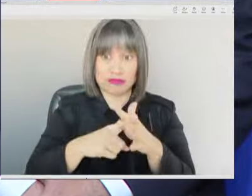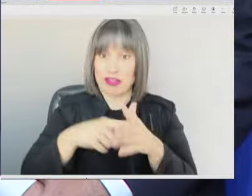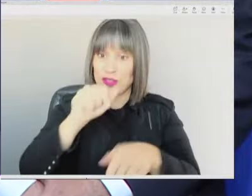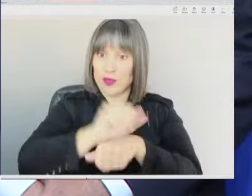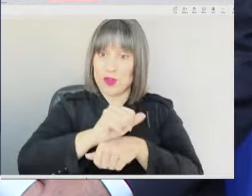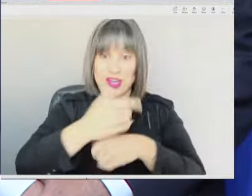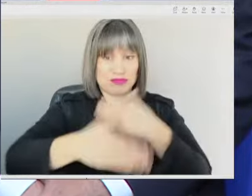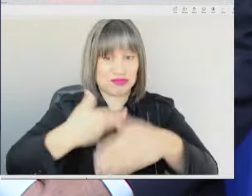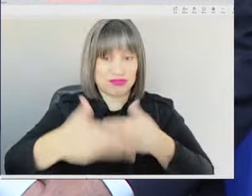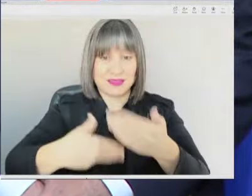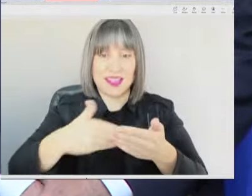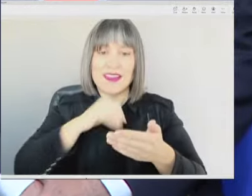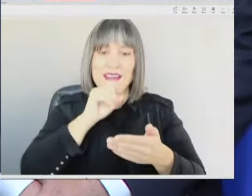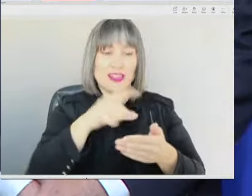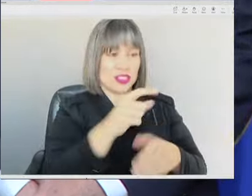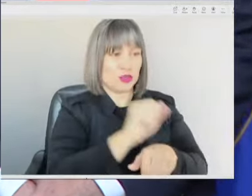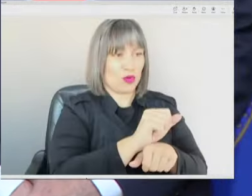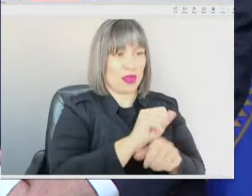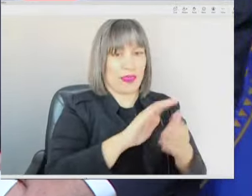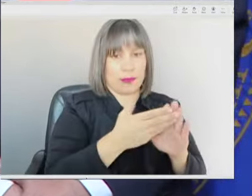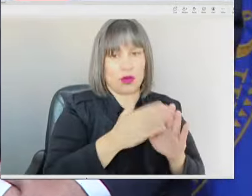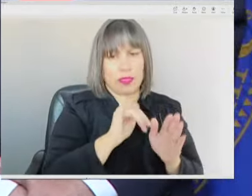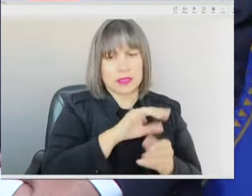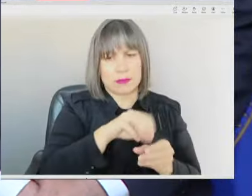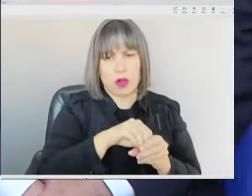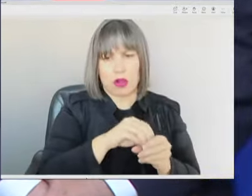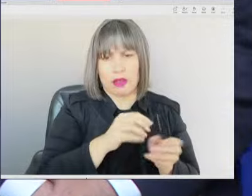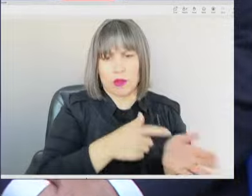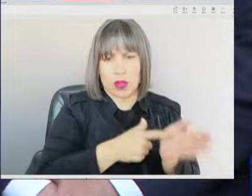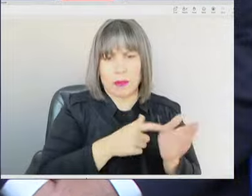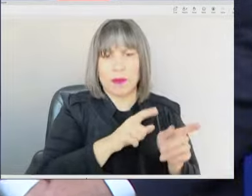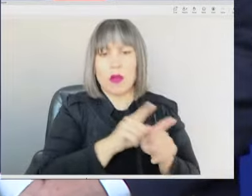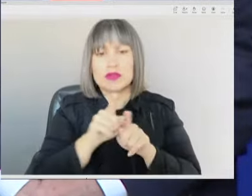the community as part of the requirement but getting to build with states and the vendors